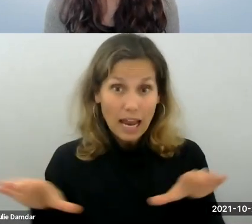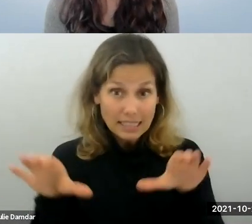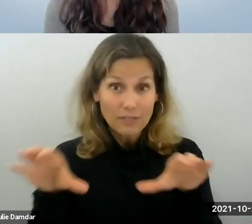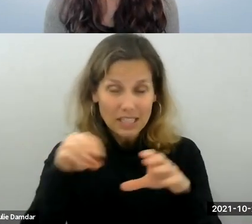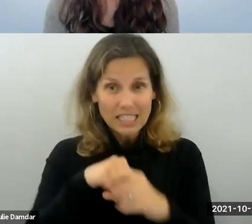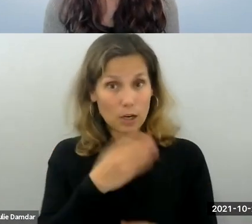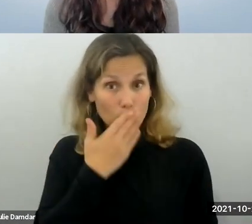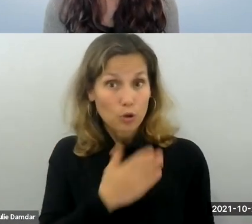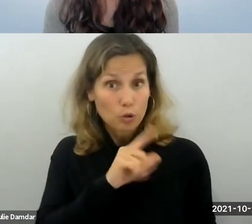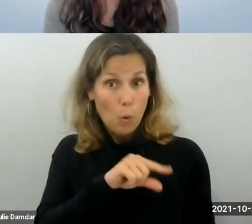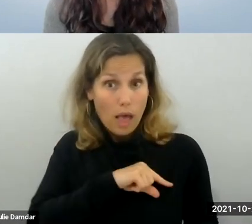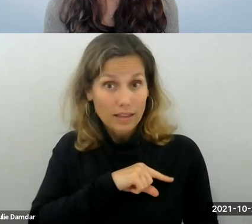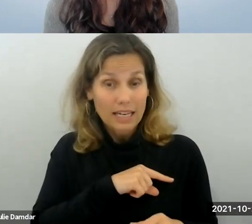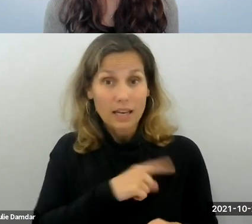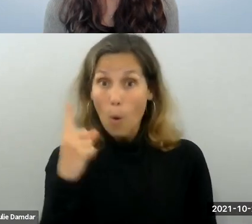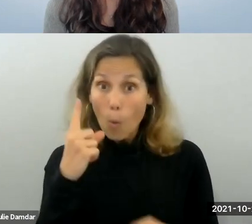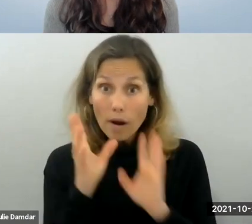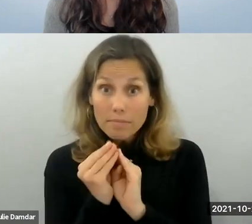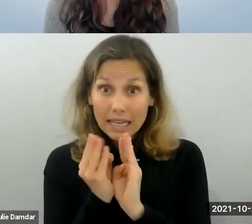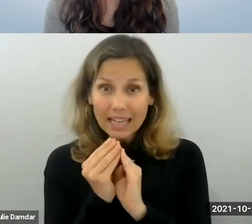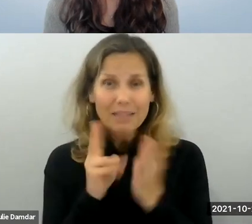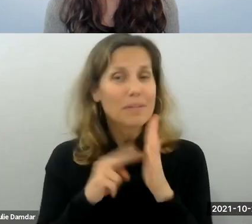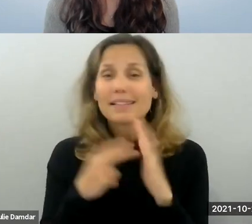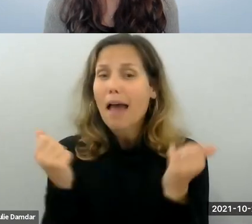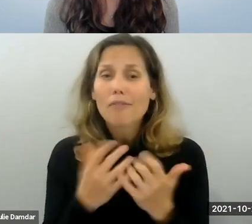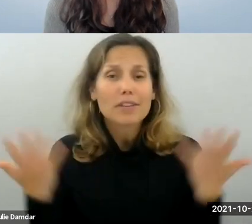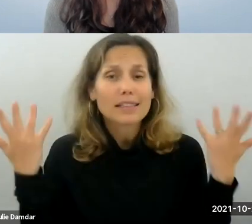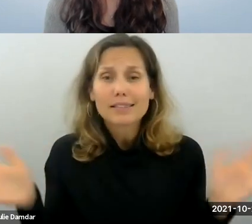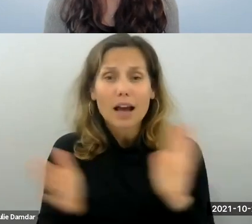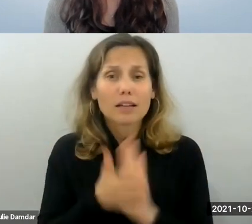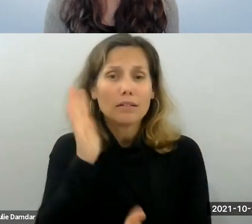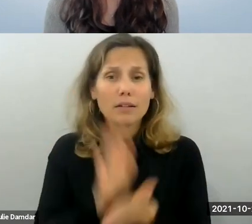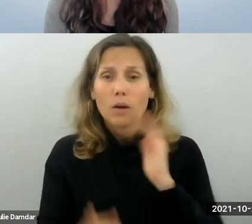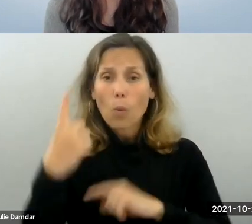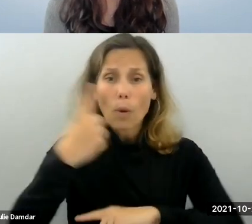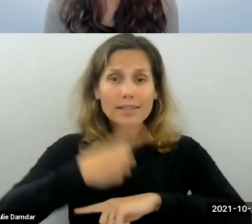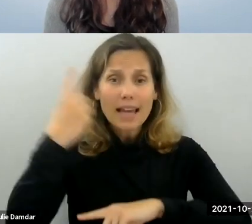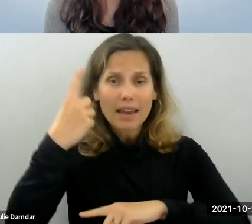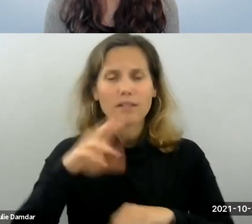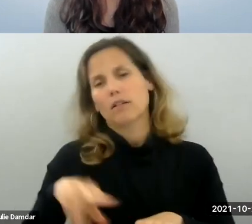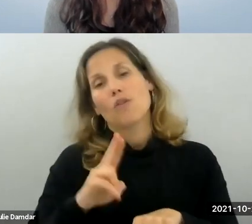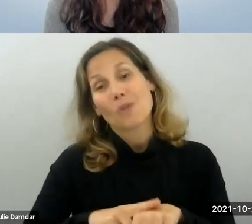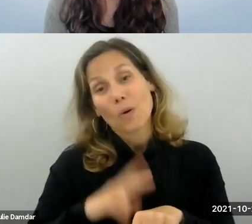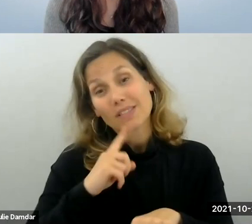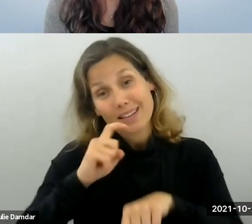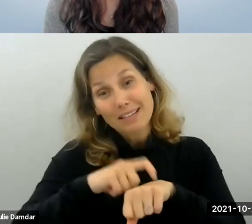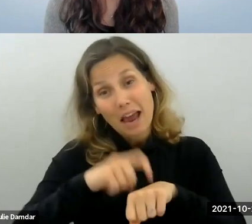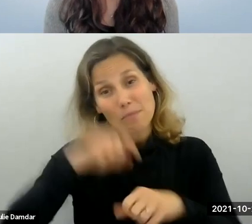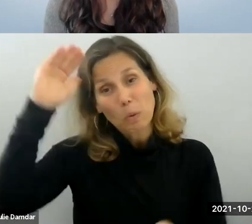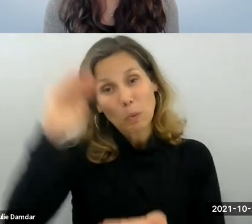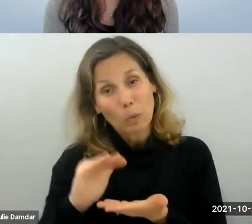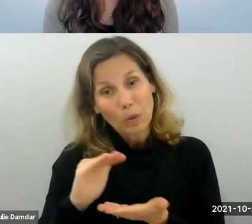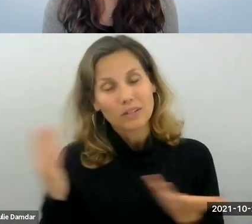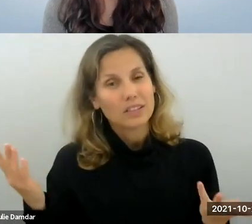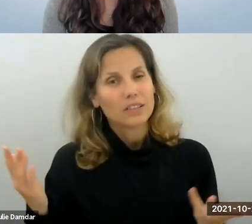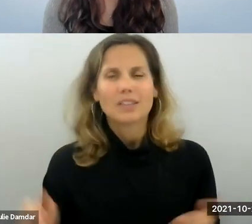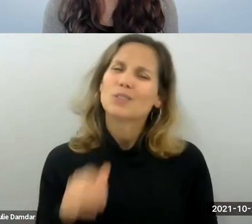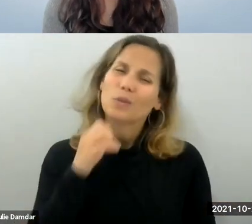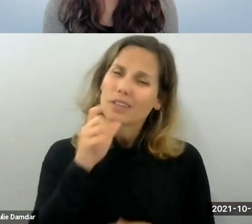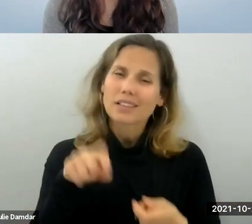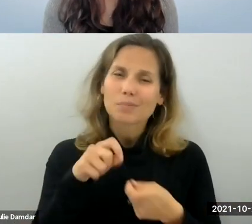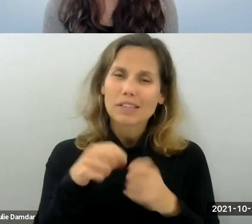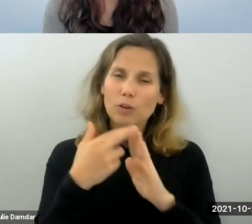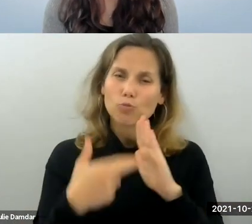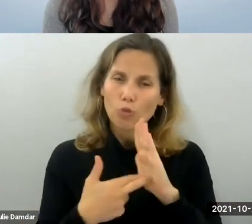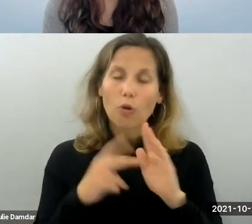Lisa Saldana (she/her/hers): stakeholder meeting all those things happen on one day, well then, that of course decreases the amount of time your duration that you're taking so there's not a hard fast rule but we definitely see an impact.